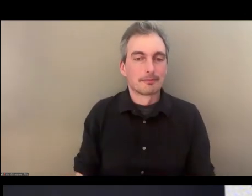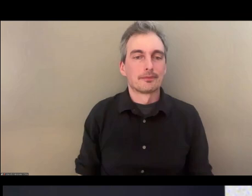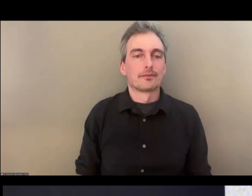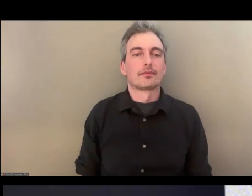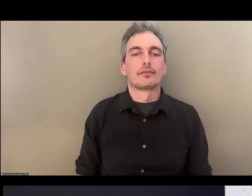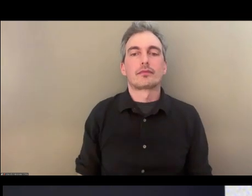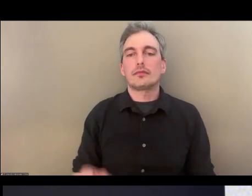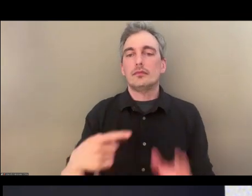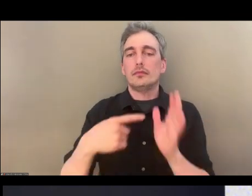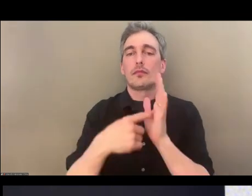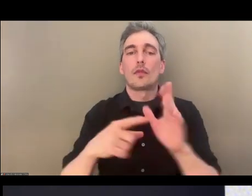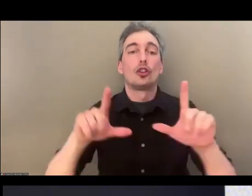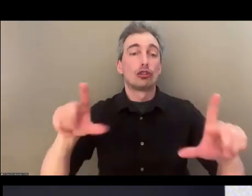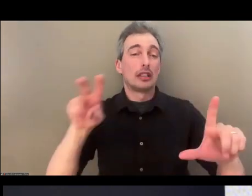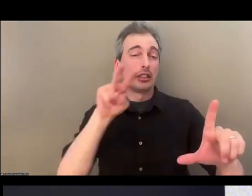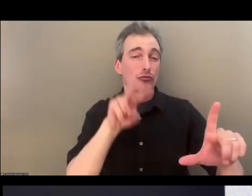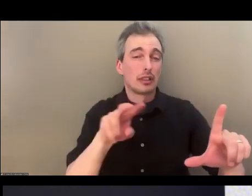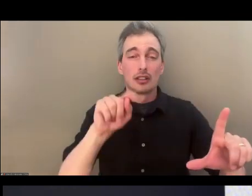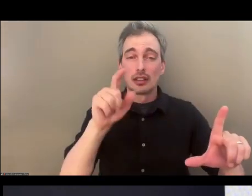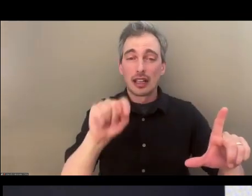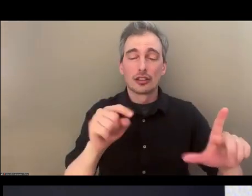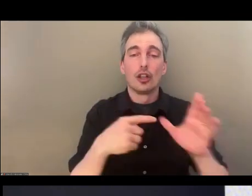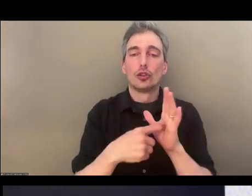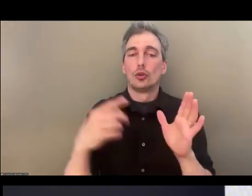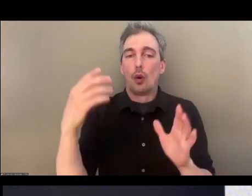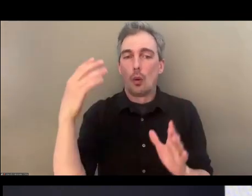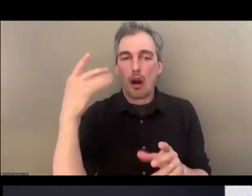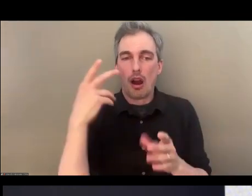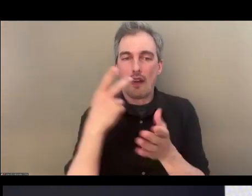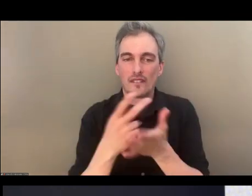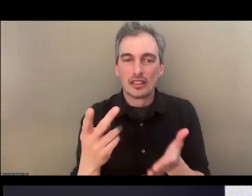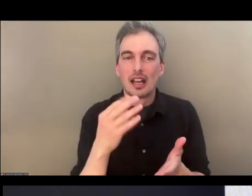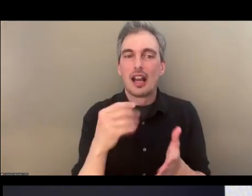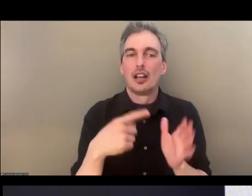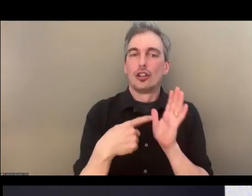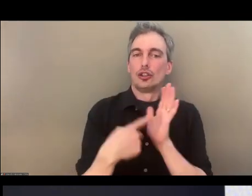and it shows the suggestion, which I also built with Cursor AI.